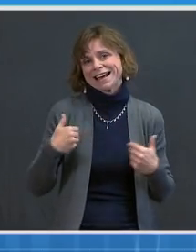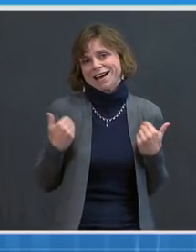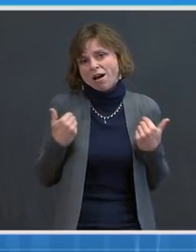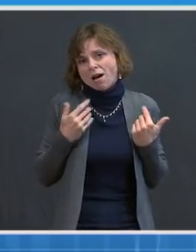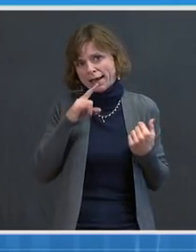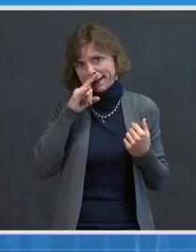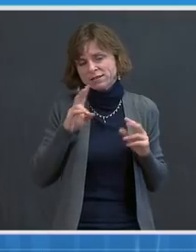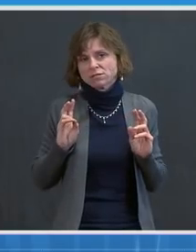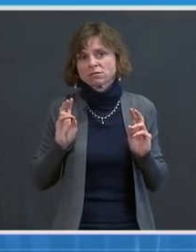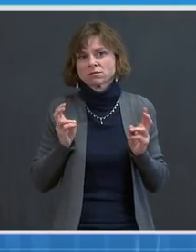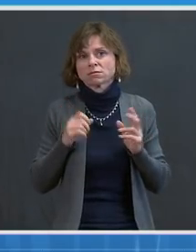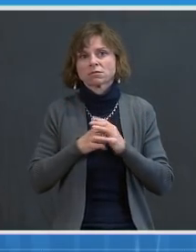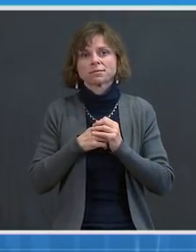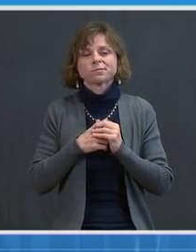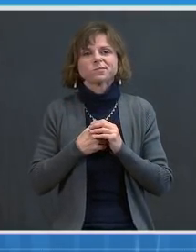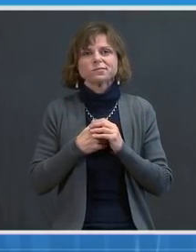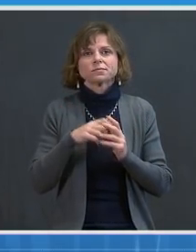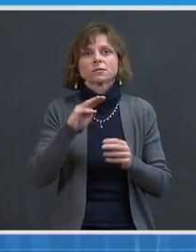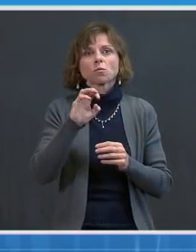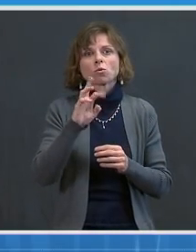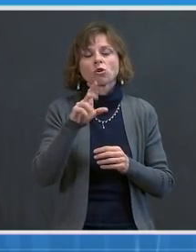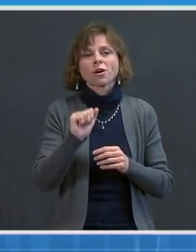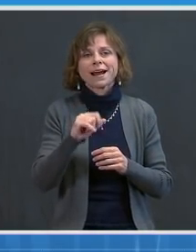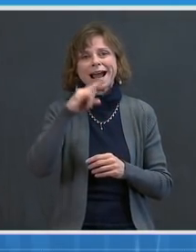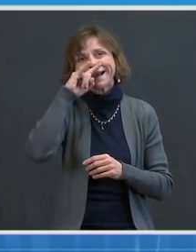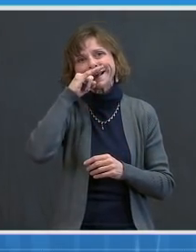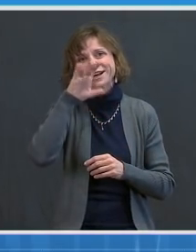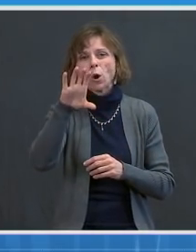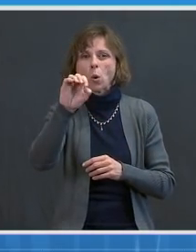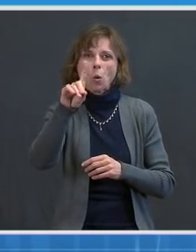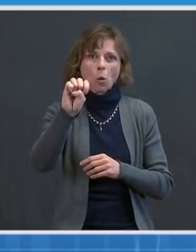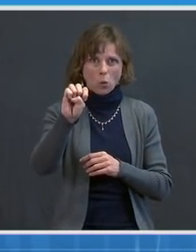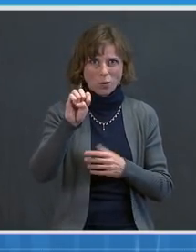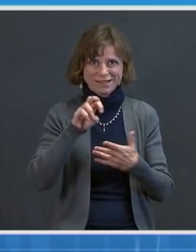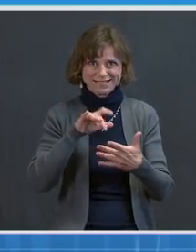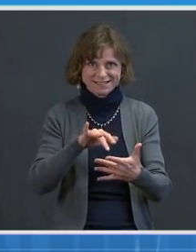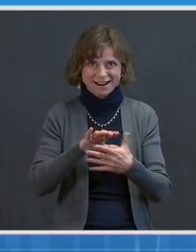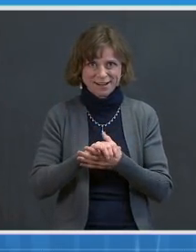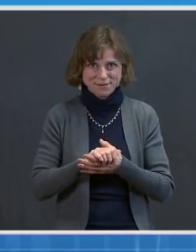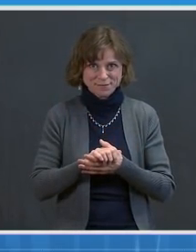as the Moderna "Kid-COVE" study. And as I mentioned previously,